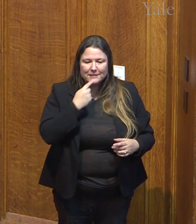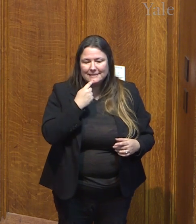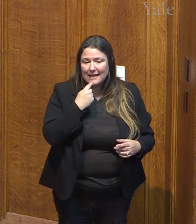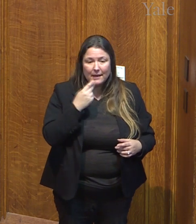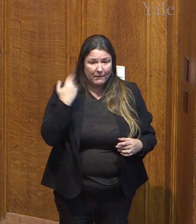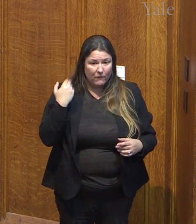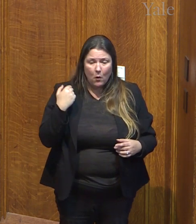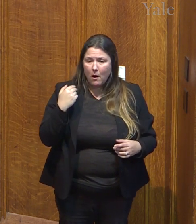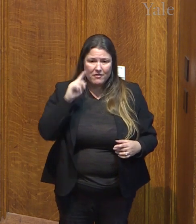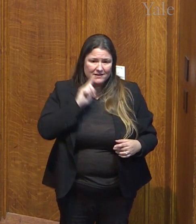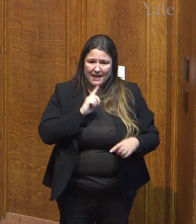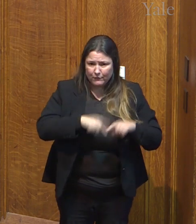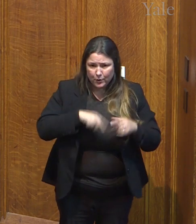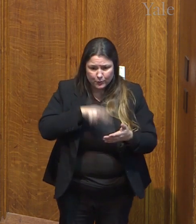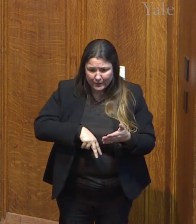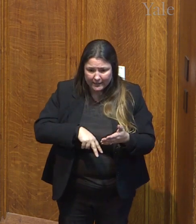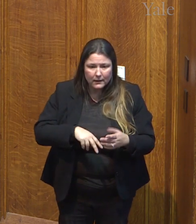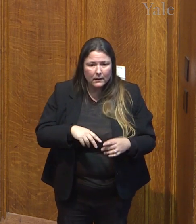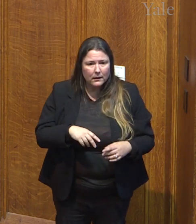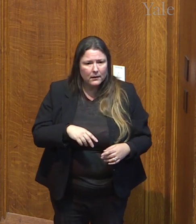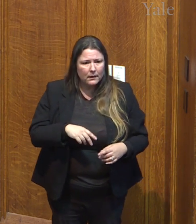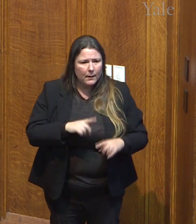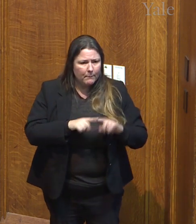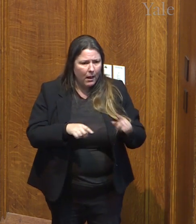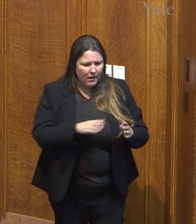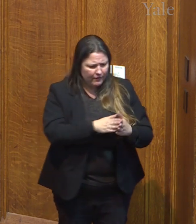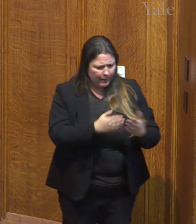the very book they were reading or any other.